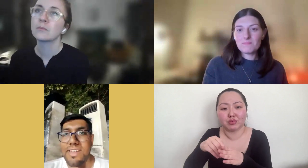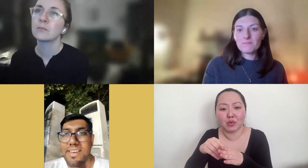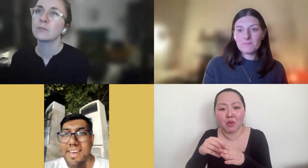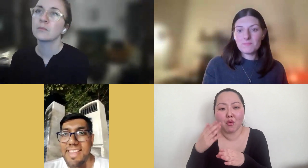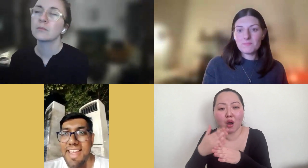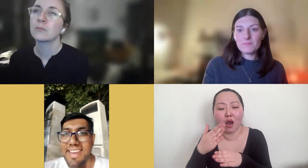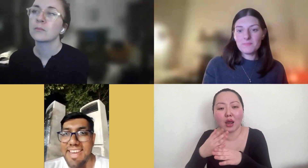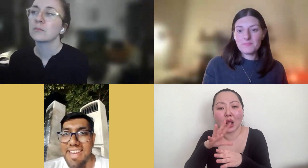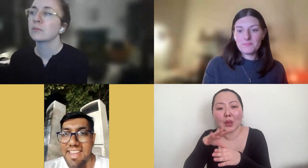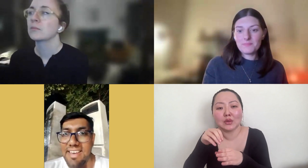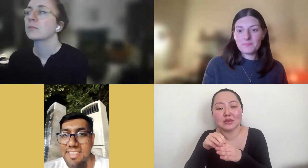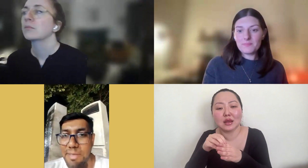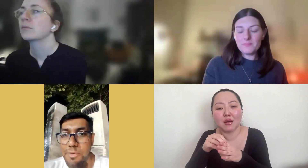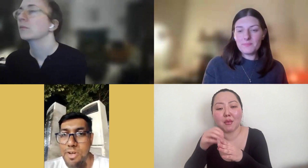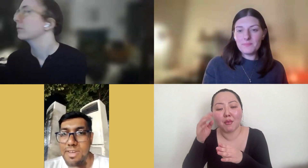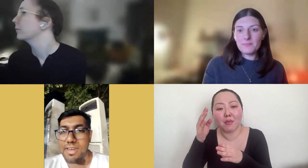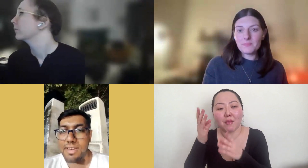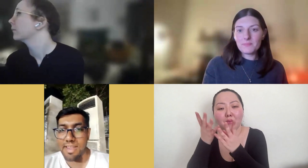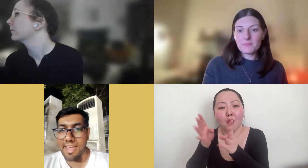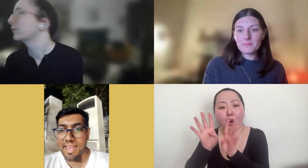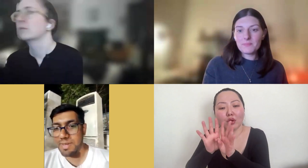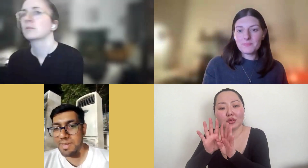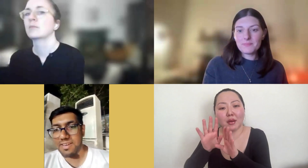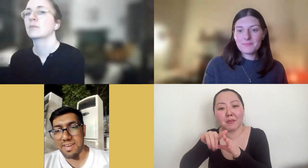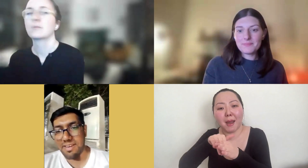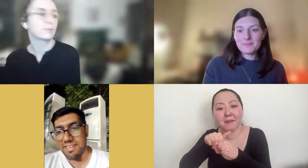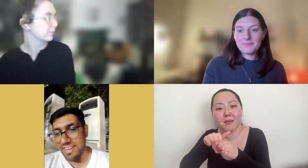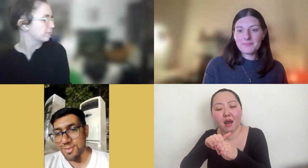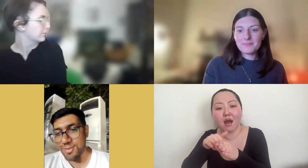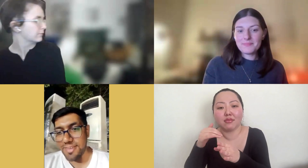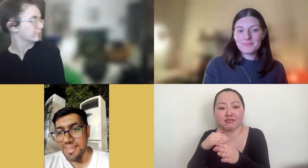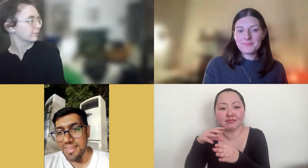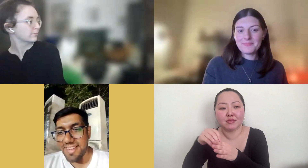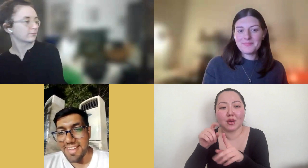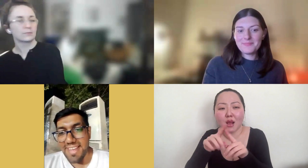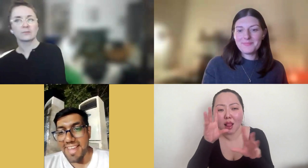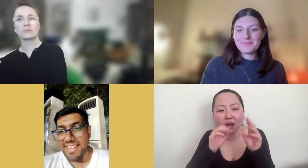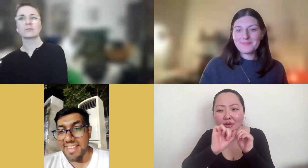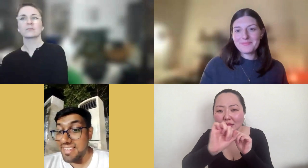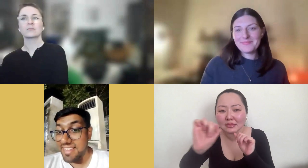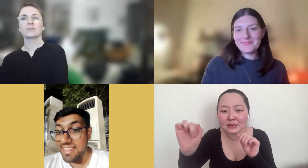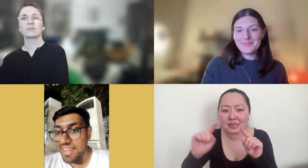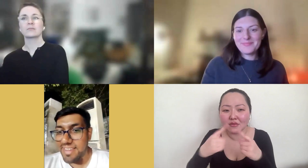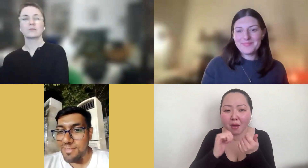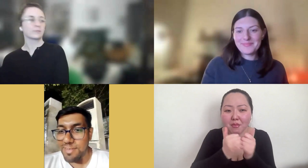to integrate that into the Indian subcontinent has been a great learning. These are the things